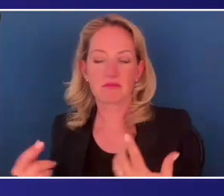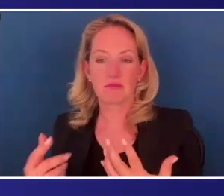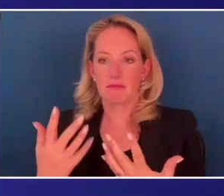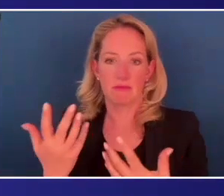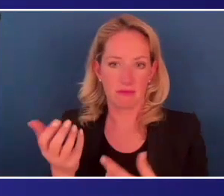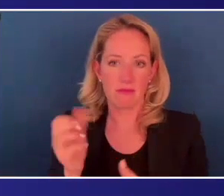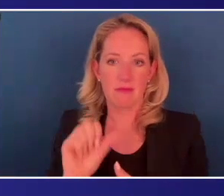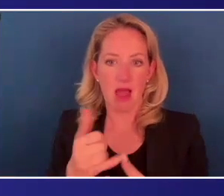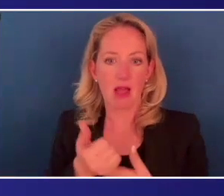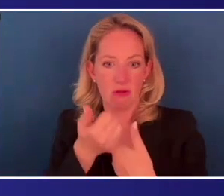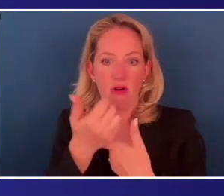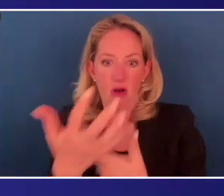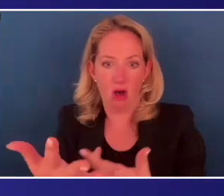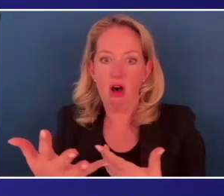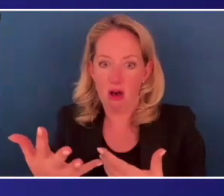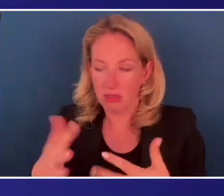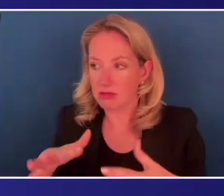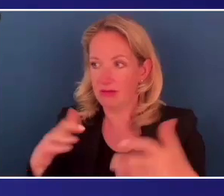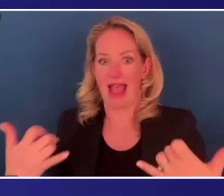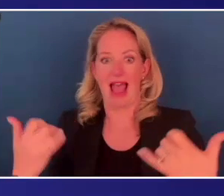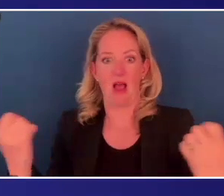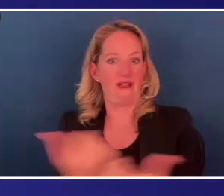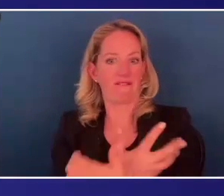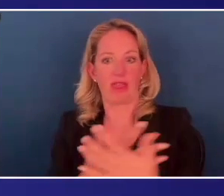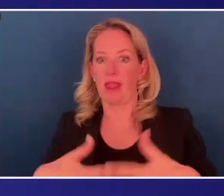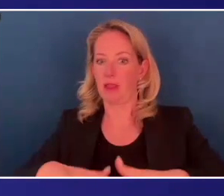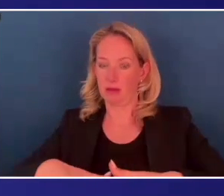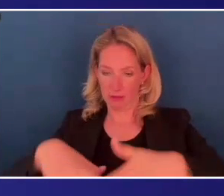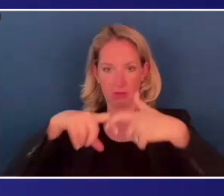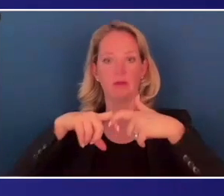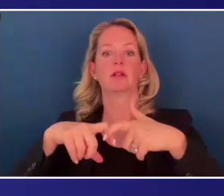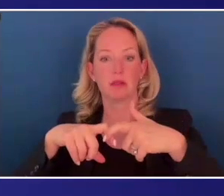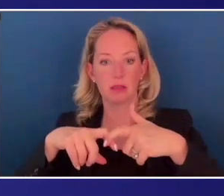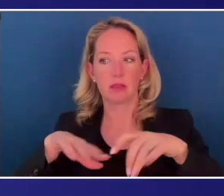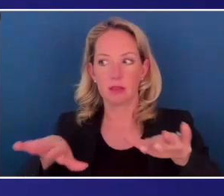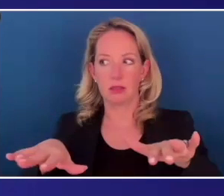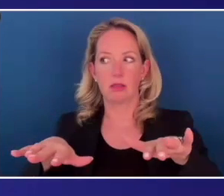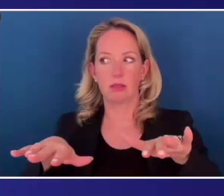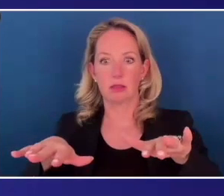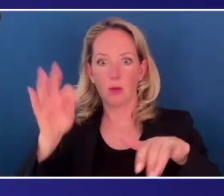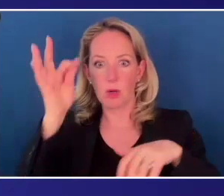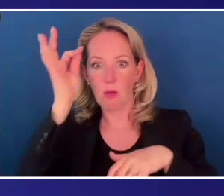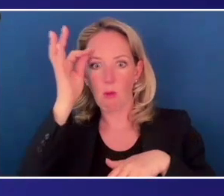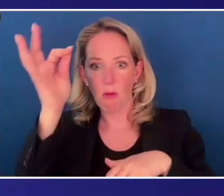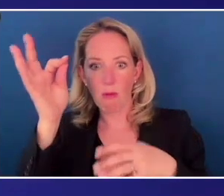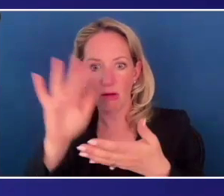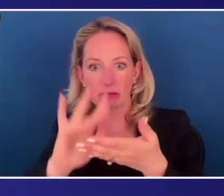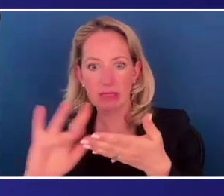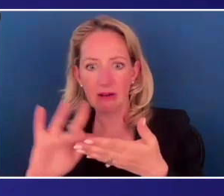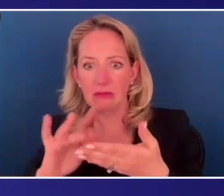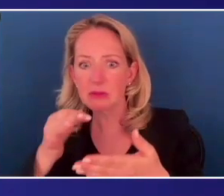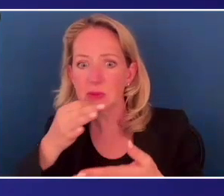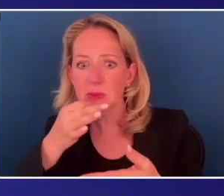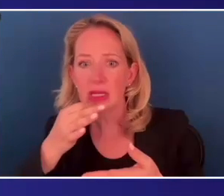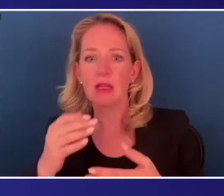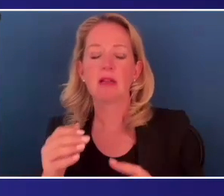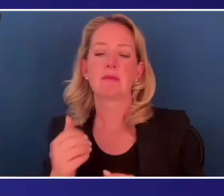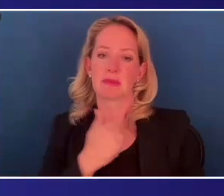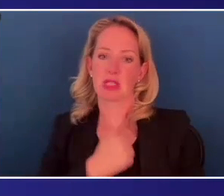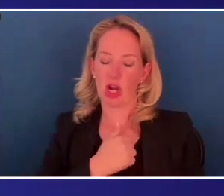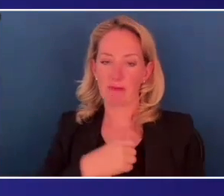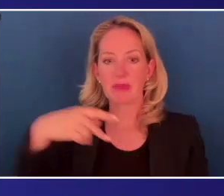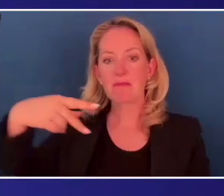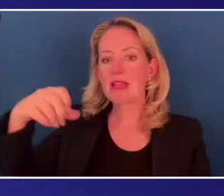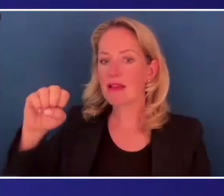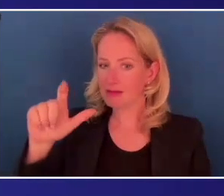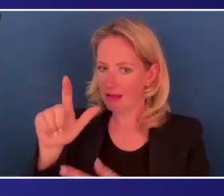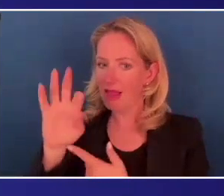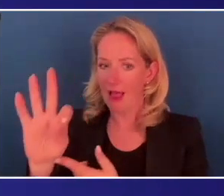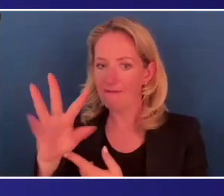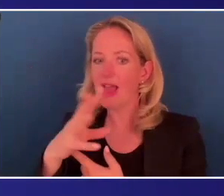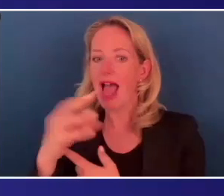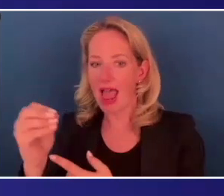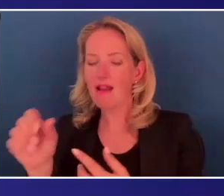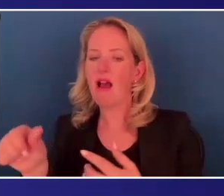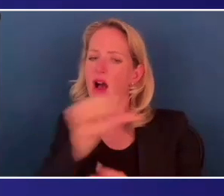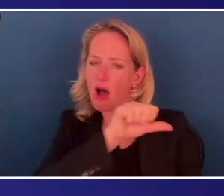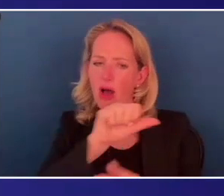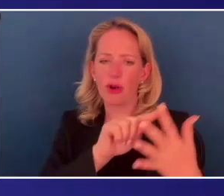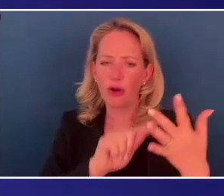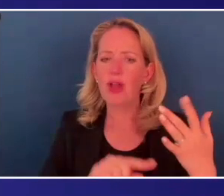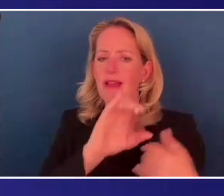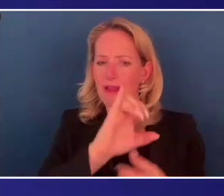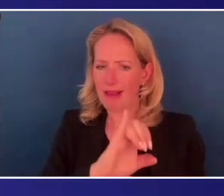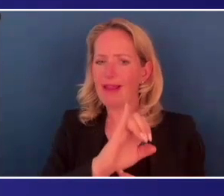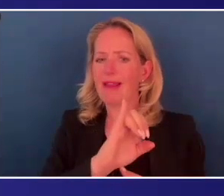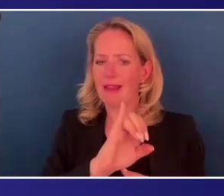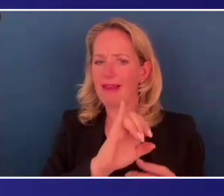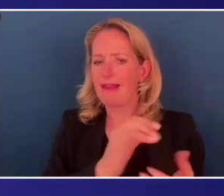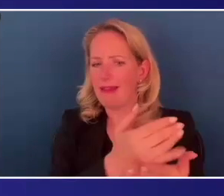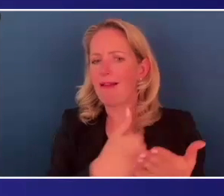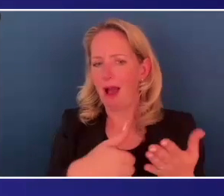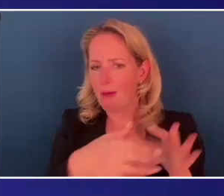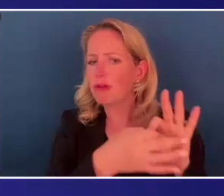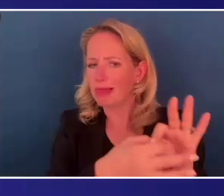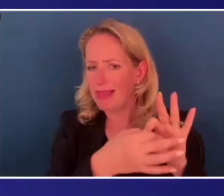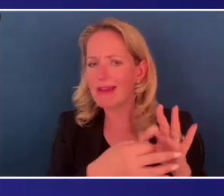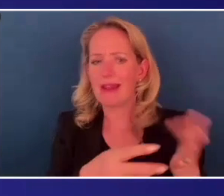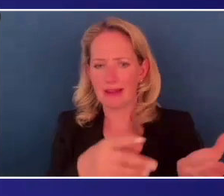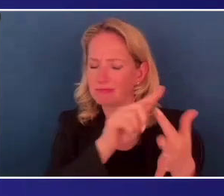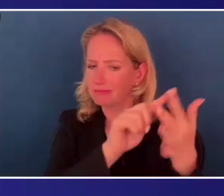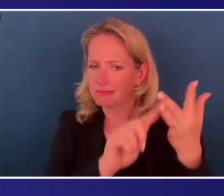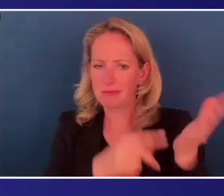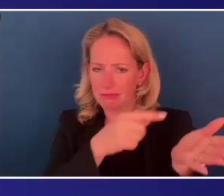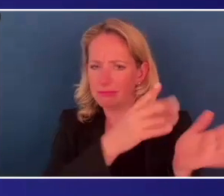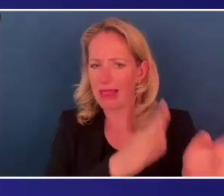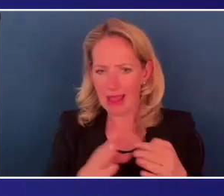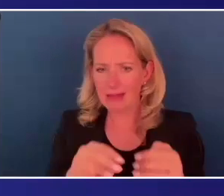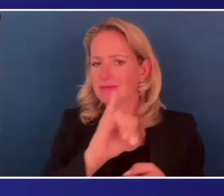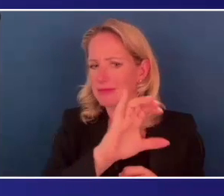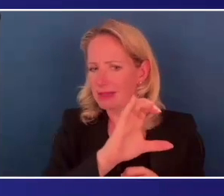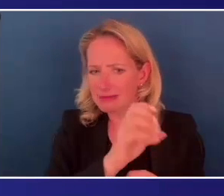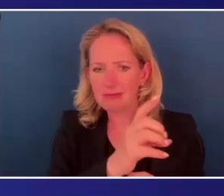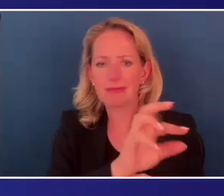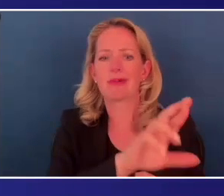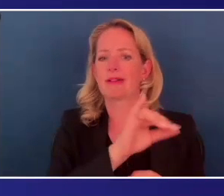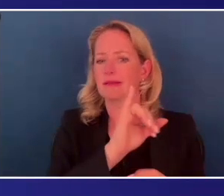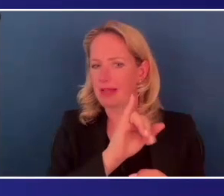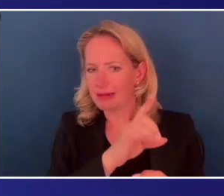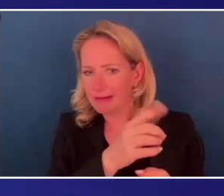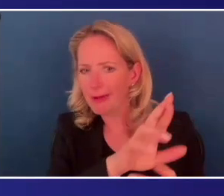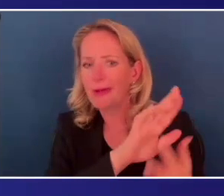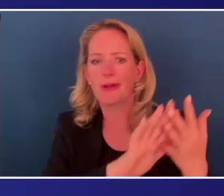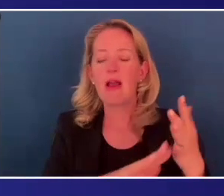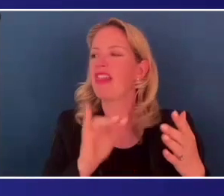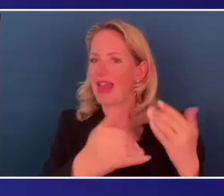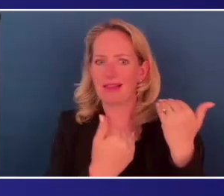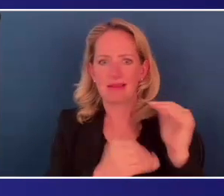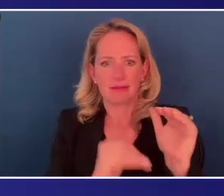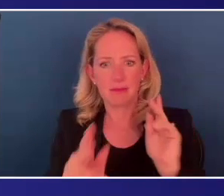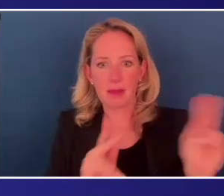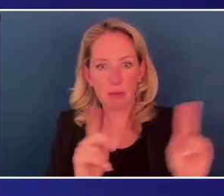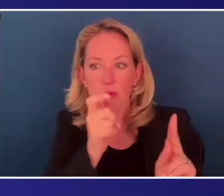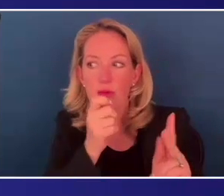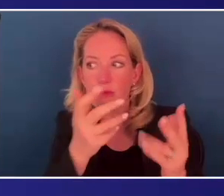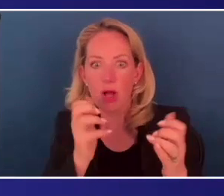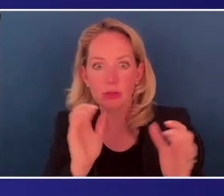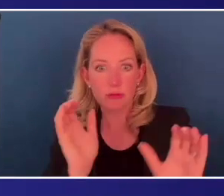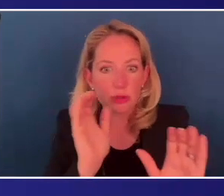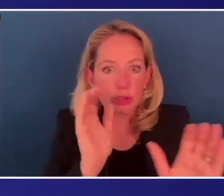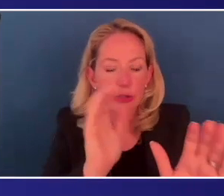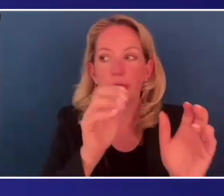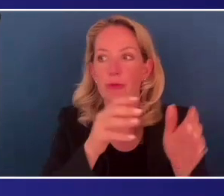Ground to a halt. Those of us who are almost at the end. Sorry, PSLF and the co-existing income related repayment plans present opportunities for many people to pursue professions like nursing and medicine who might otherwise not be able to afford them.